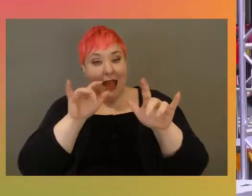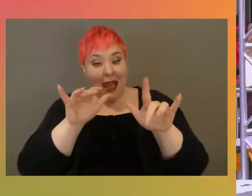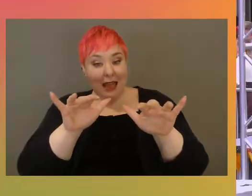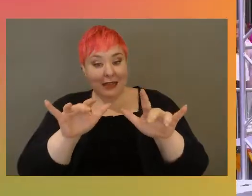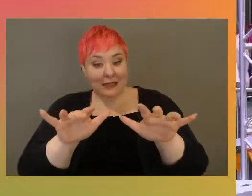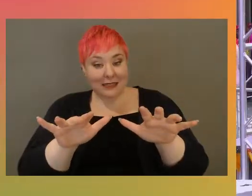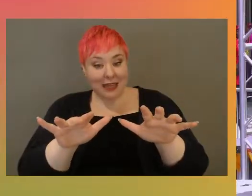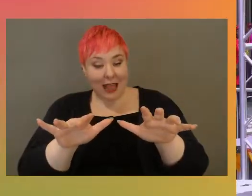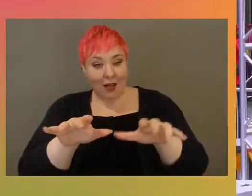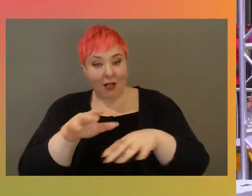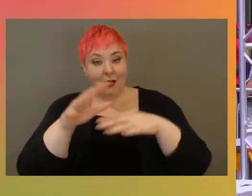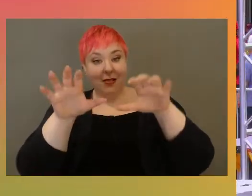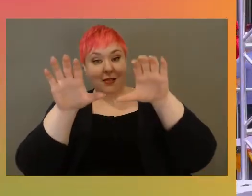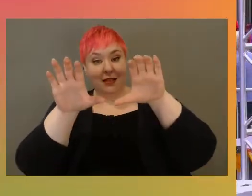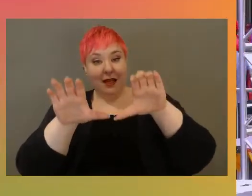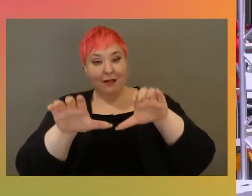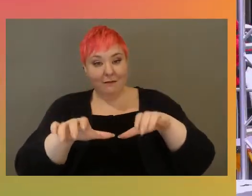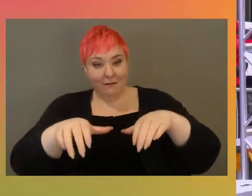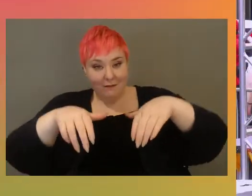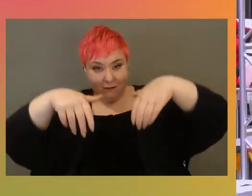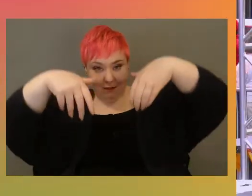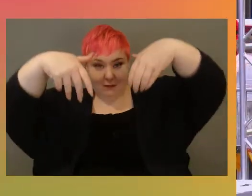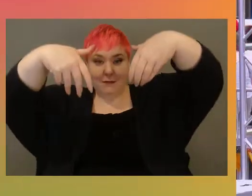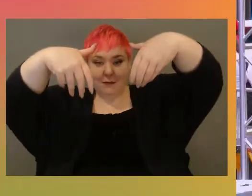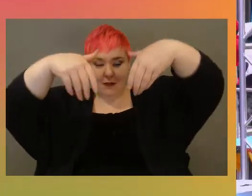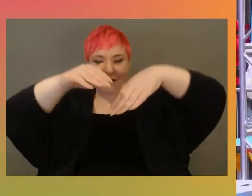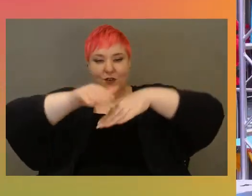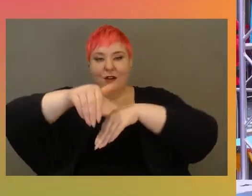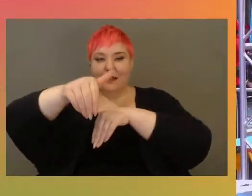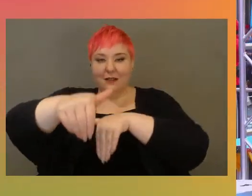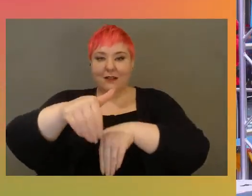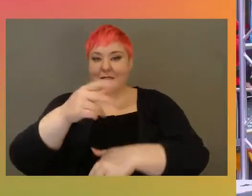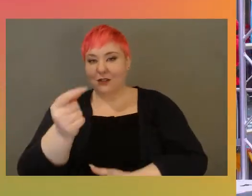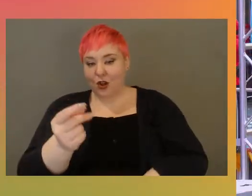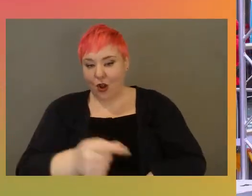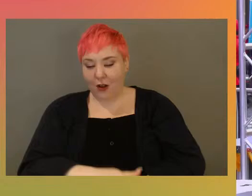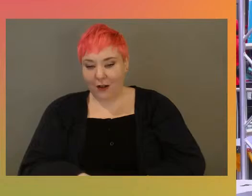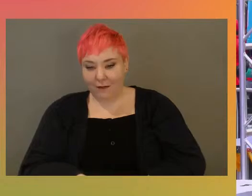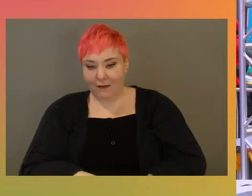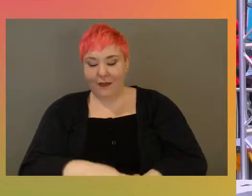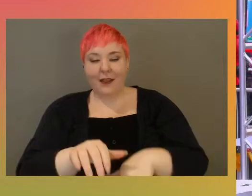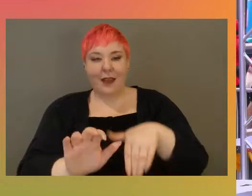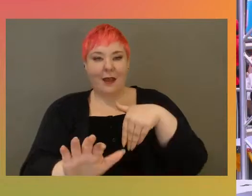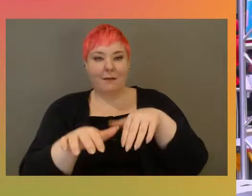OF THE COBRA. AND THEN EXHALE.